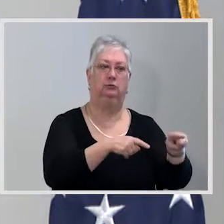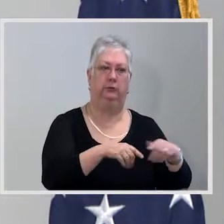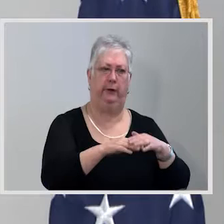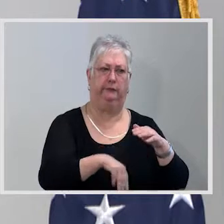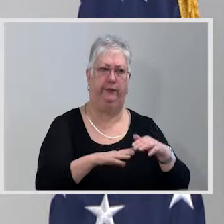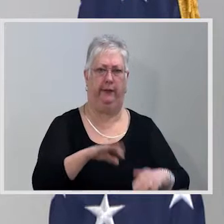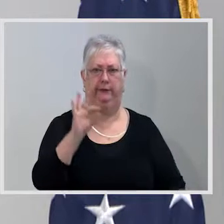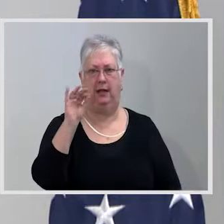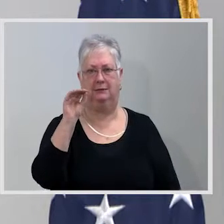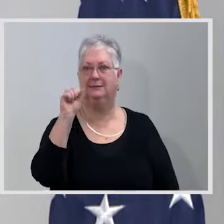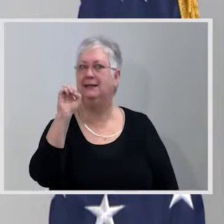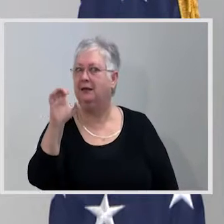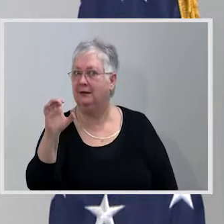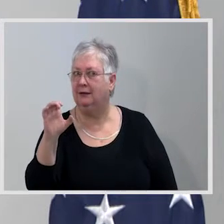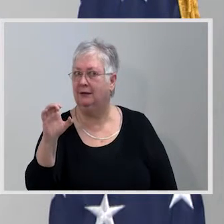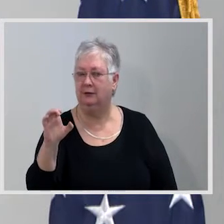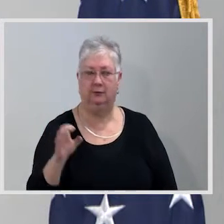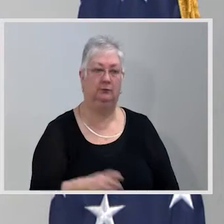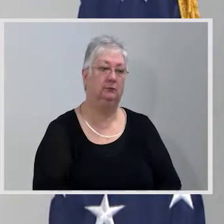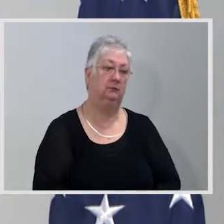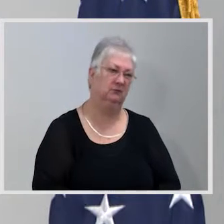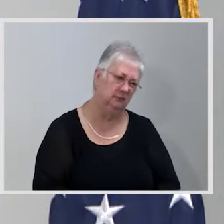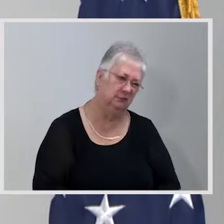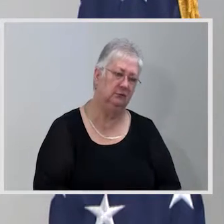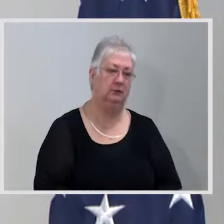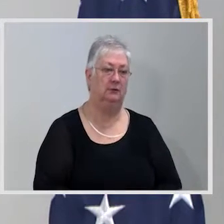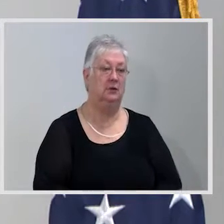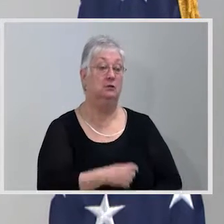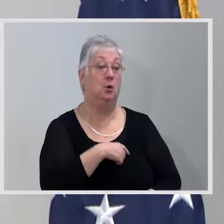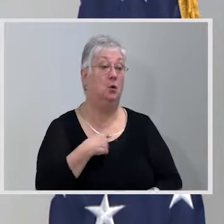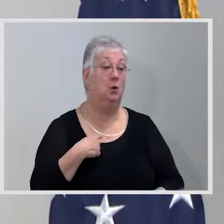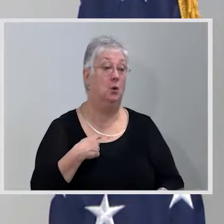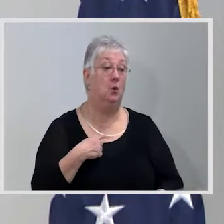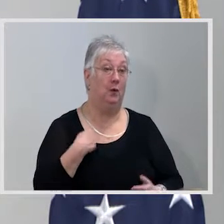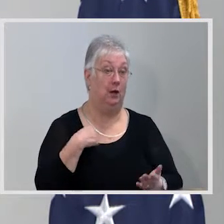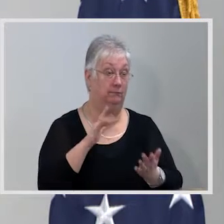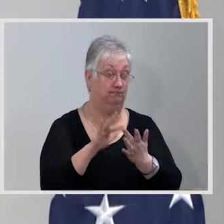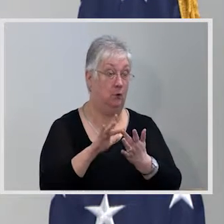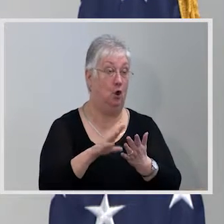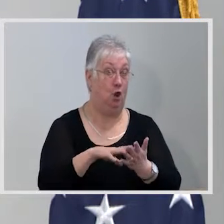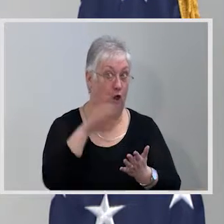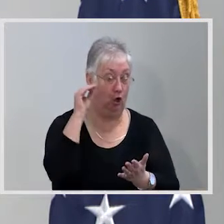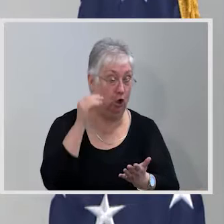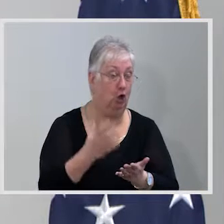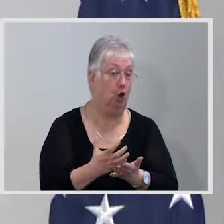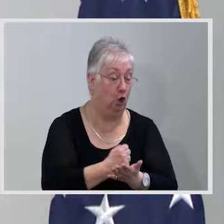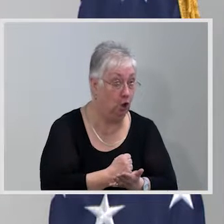OF EMPLOYMENT SERVICES THROUGH A PROGRAM CALLED LEARN, EARN, ADVANCE AND PROSPER AND PROVIDED JOBS TO SOME INDIVIDUALS.